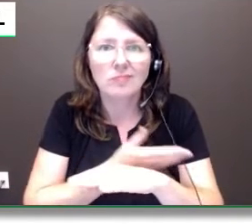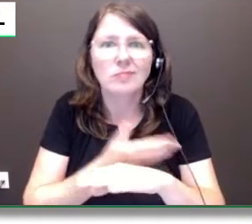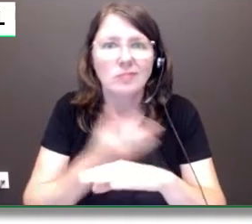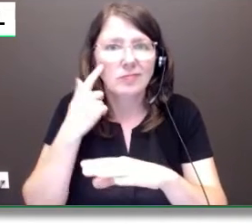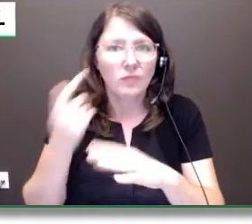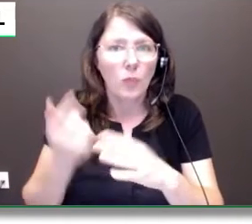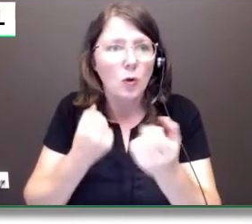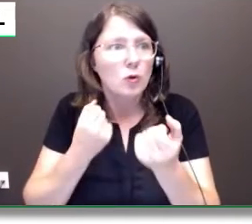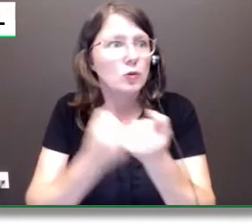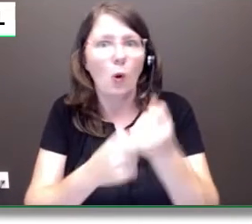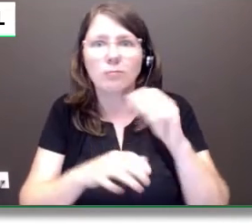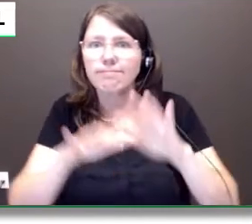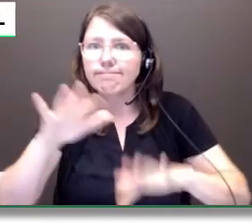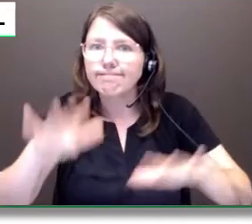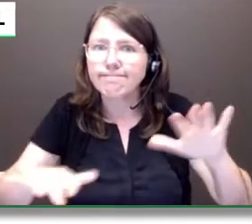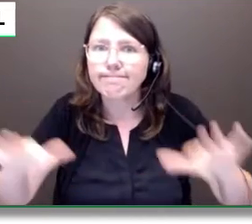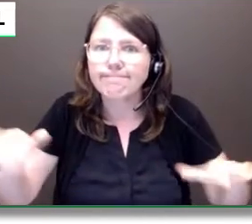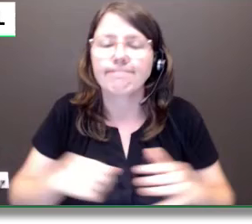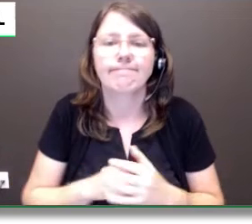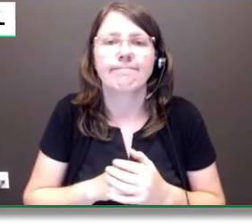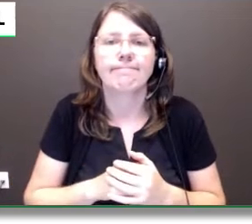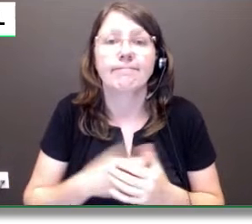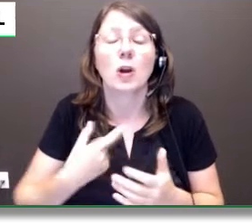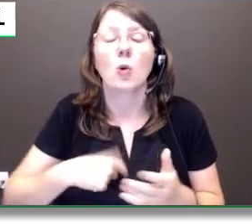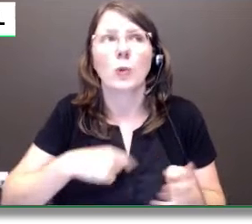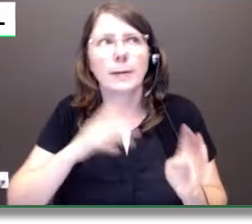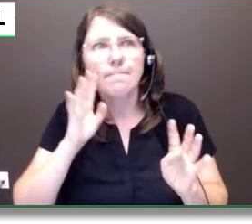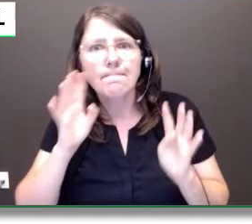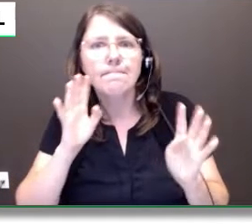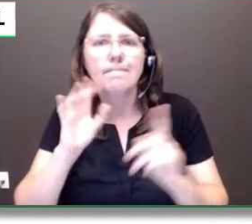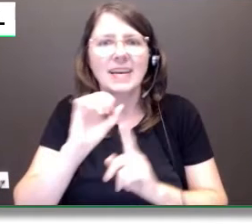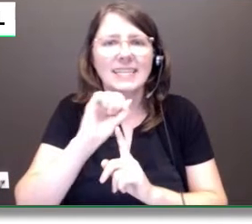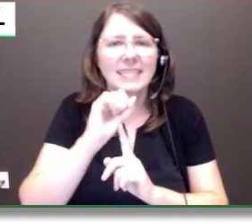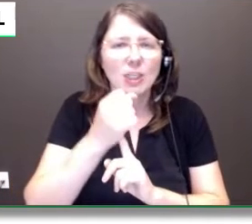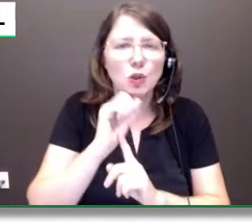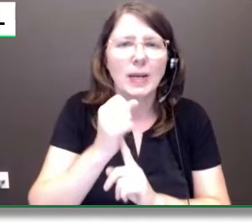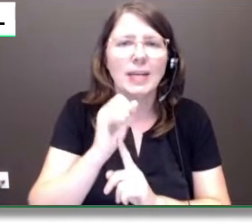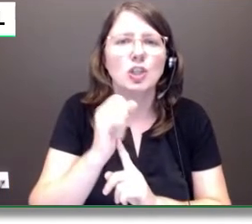tailored scenarios to focus on uh true life situations that those park sector